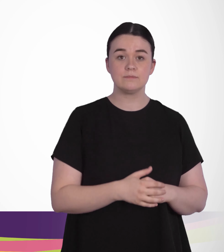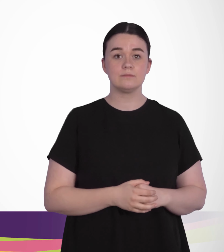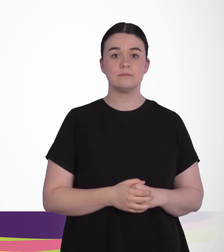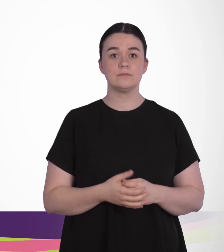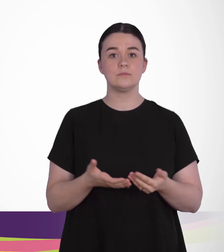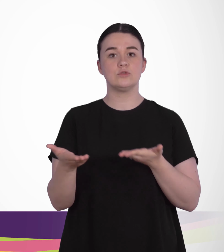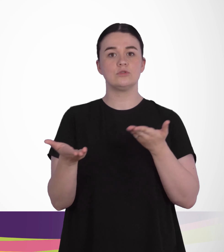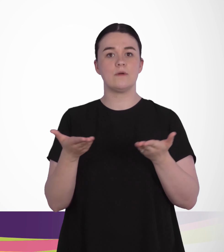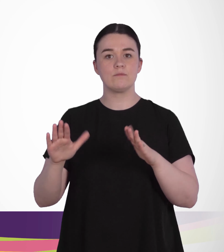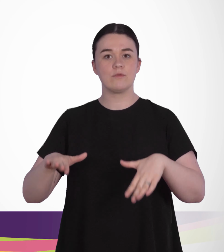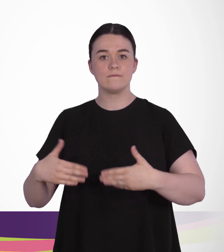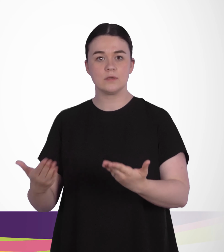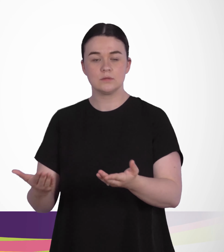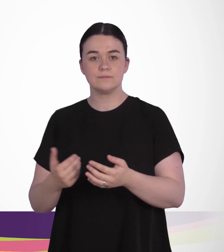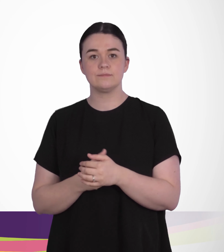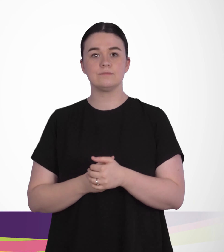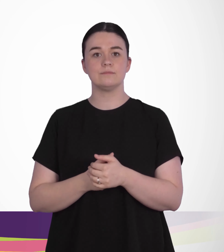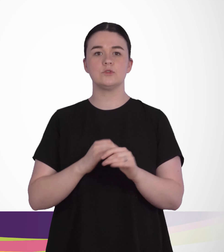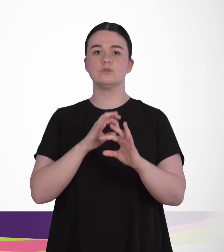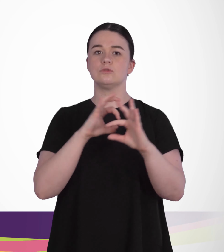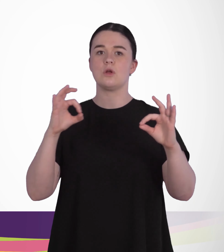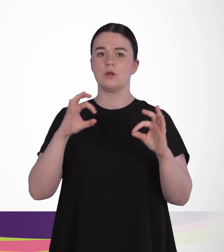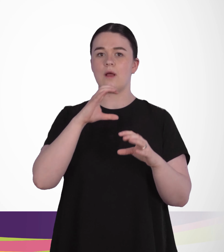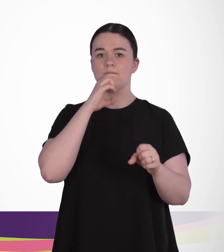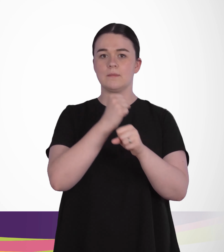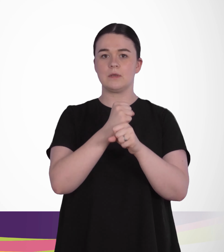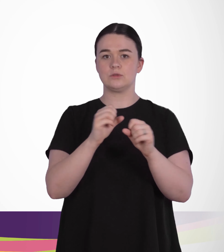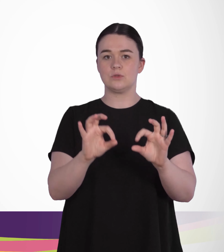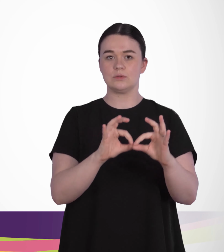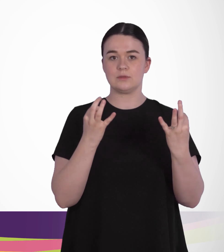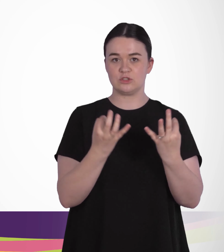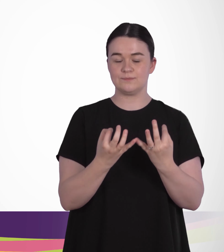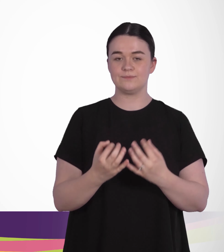service providers and non-government organisations.